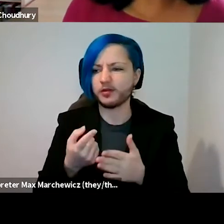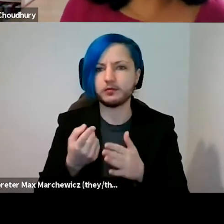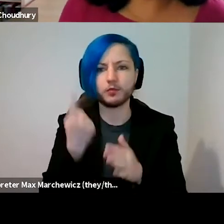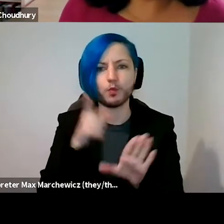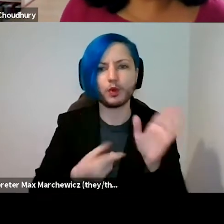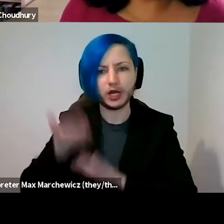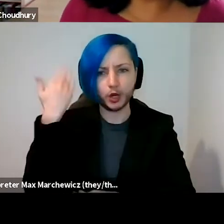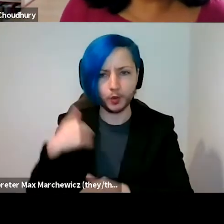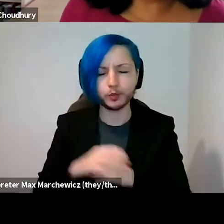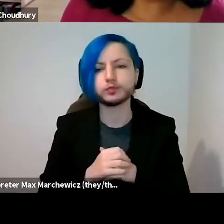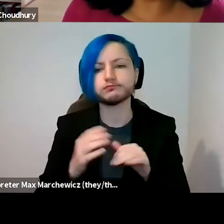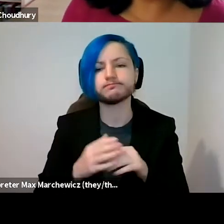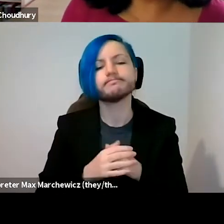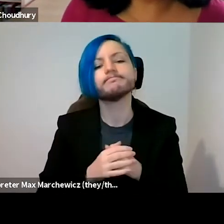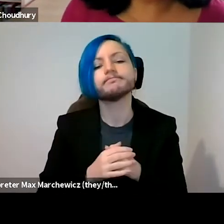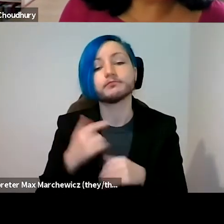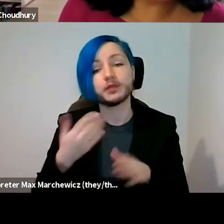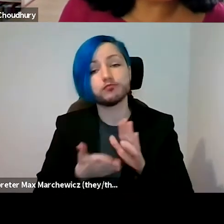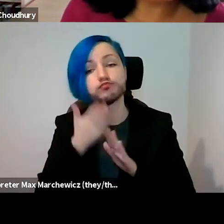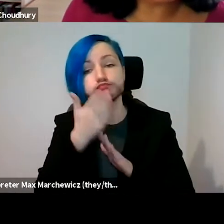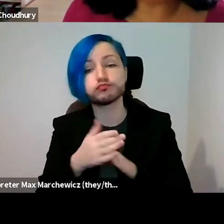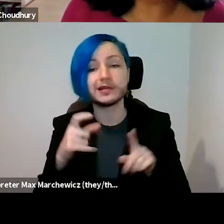I had visited Dundee and the Scottish Design Gallery